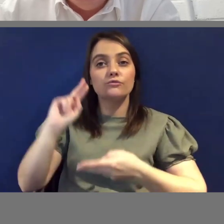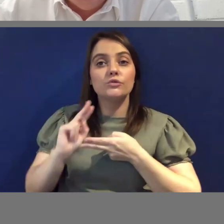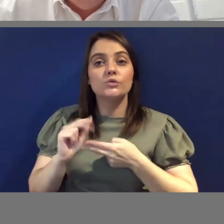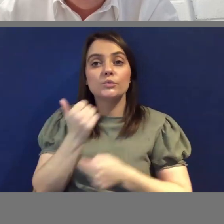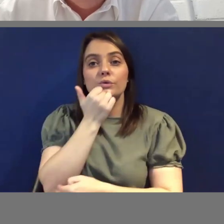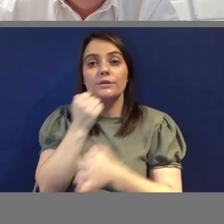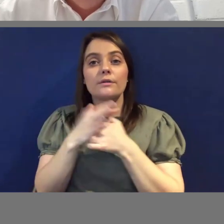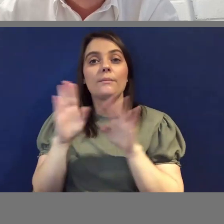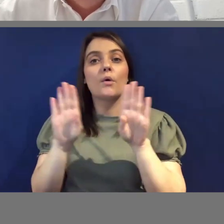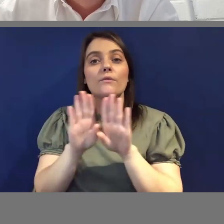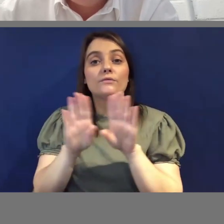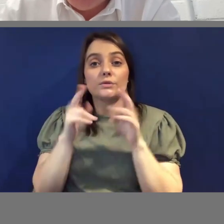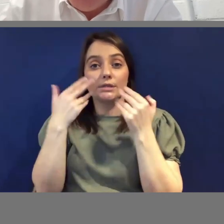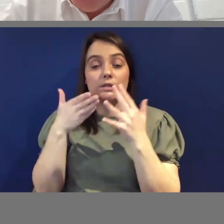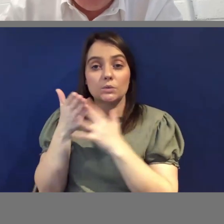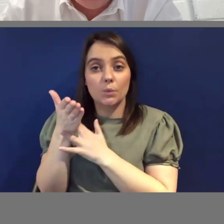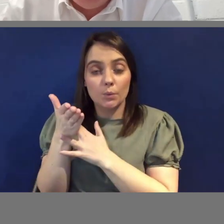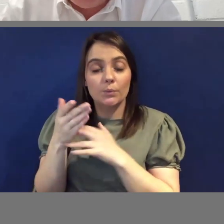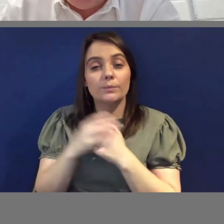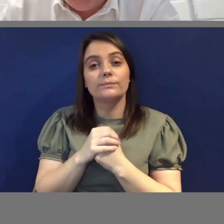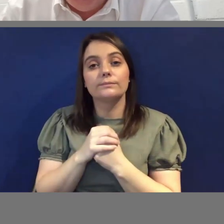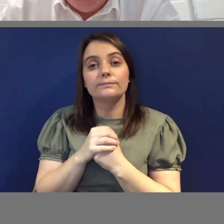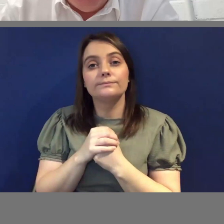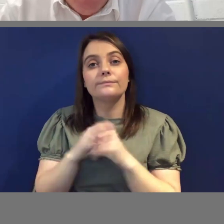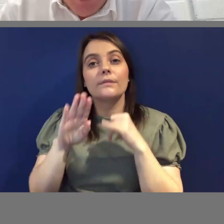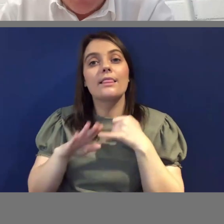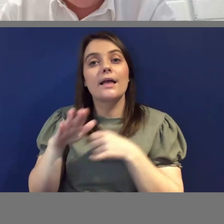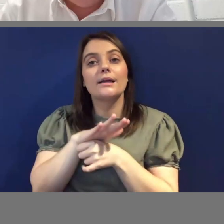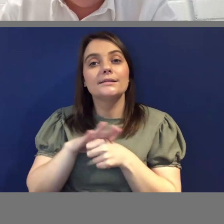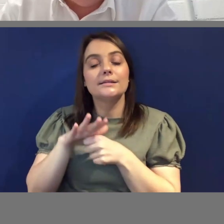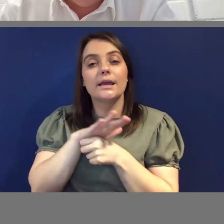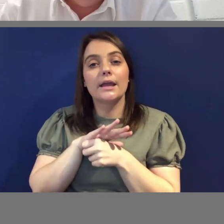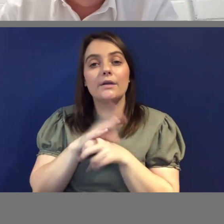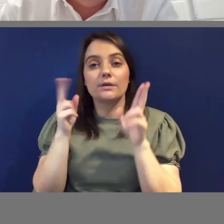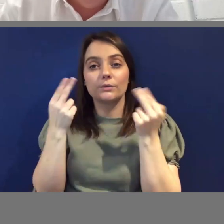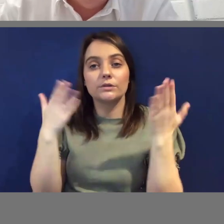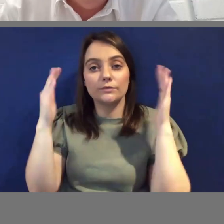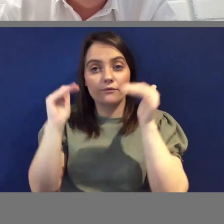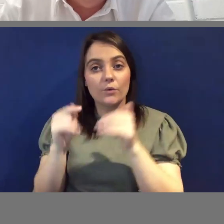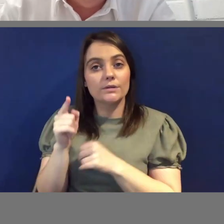need to get through and so on and the last area that we need to look at then is just on Universal